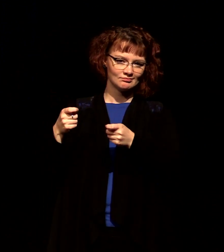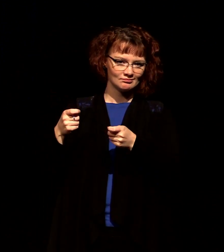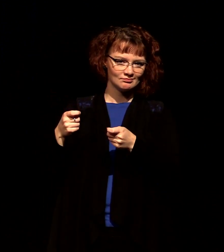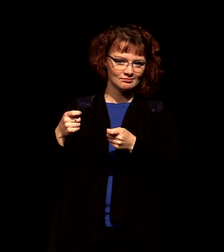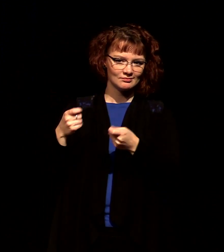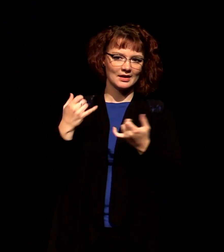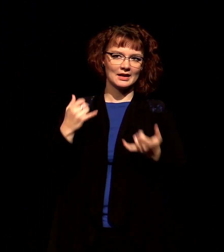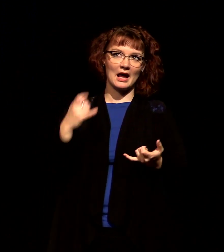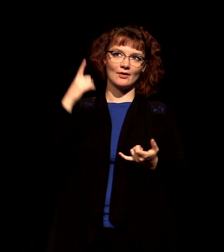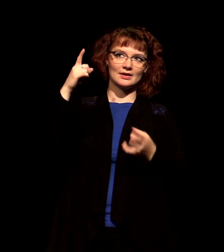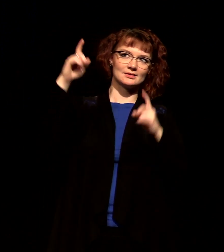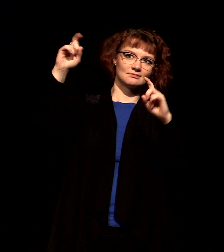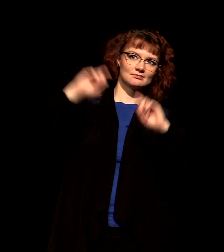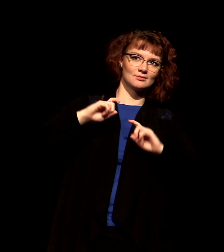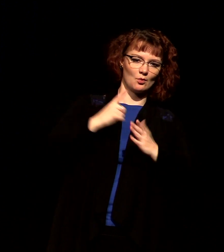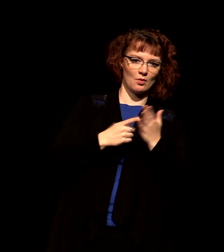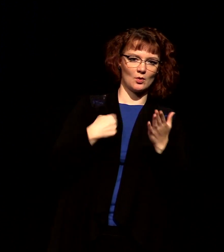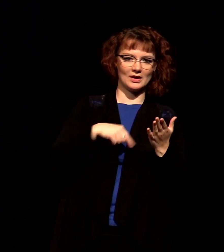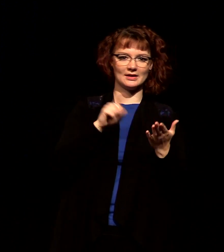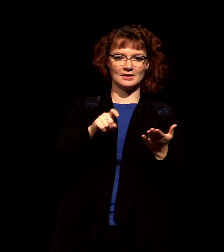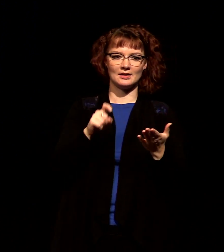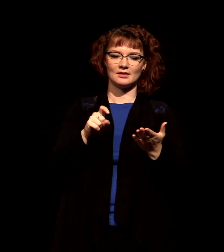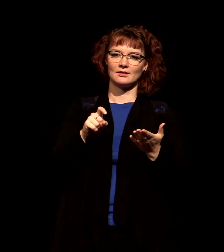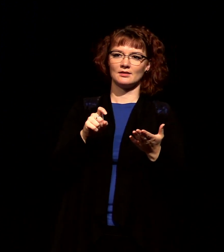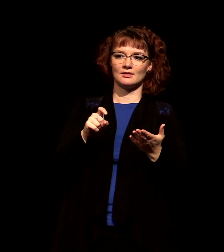and I have reconciliation with God, you find yourself in a